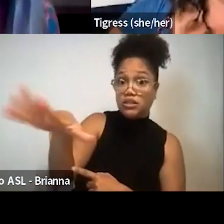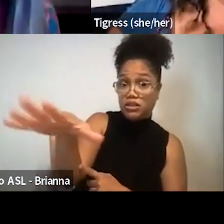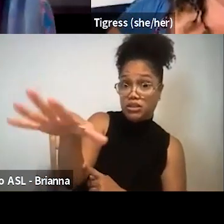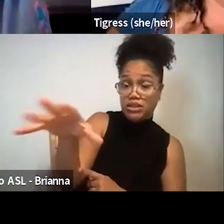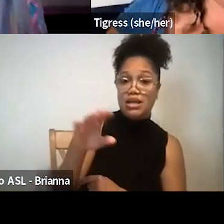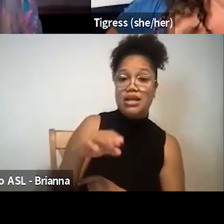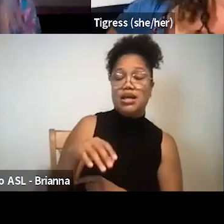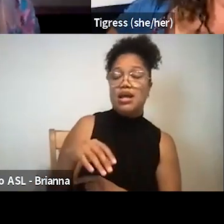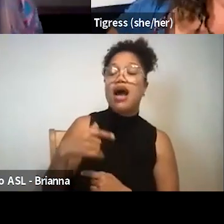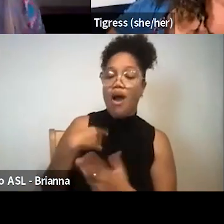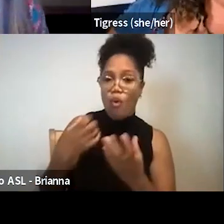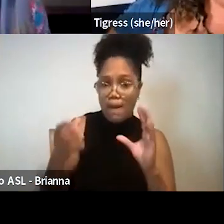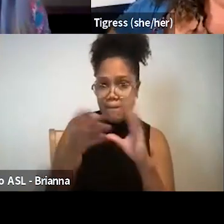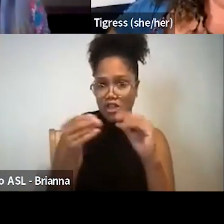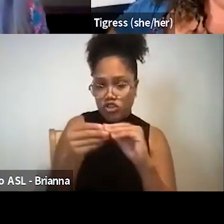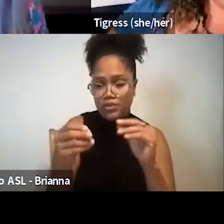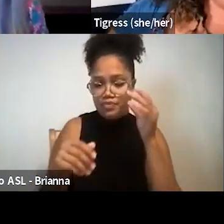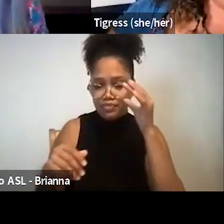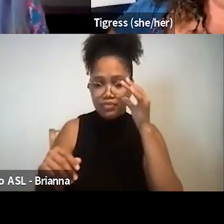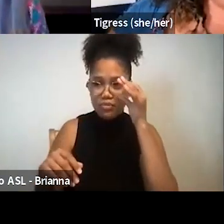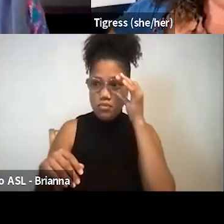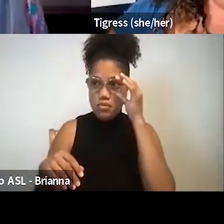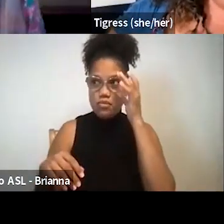I just had a mention And also just so I just wanted to point out.